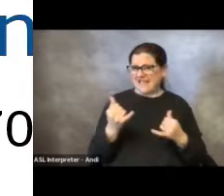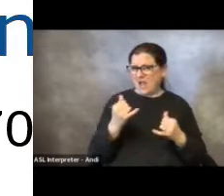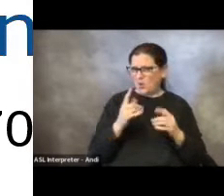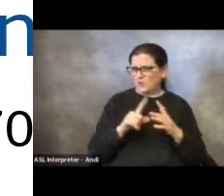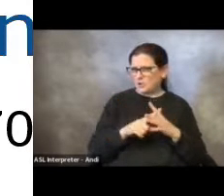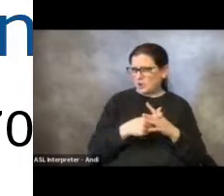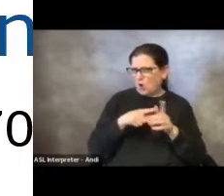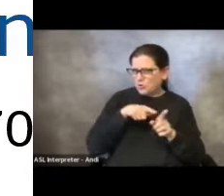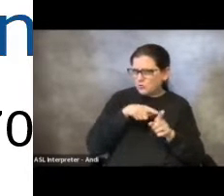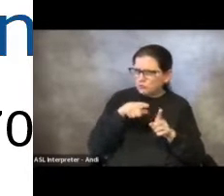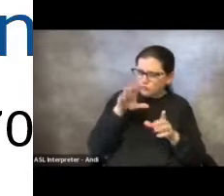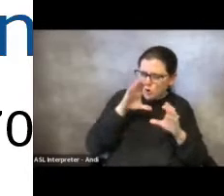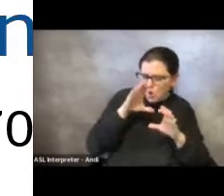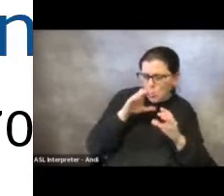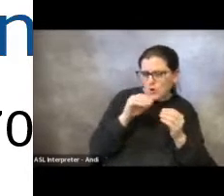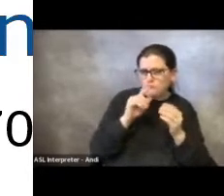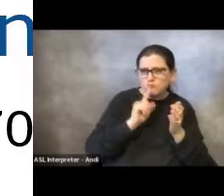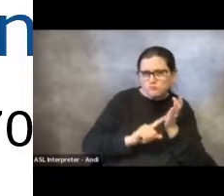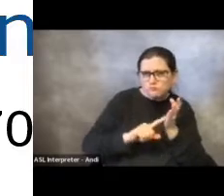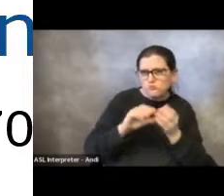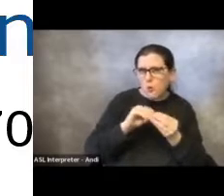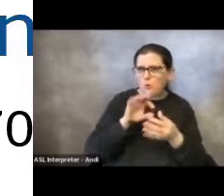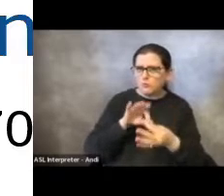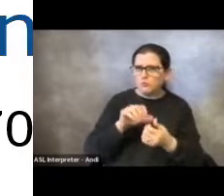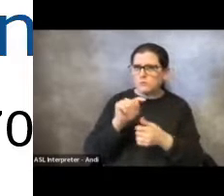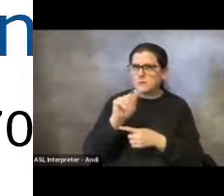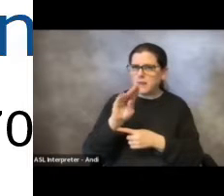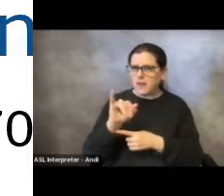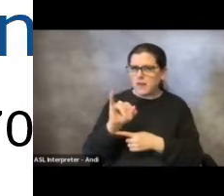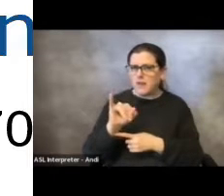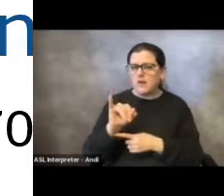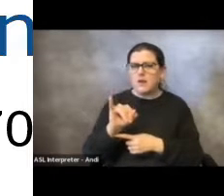traumatic brain injury research, that some of the the findings